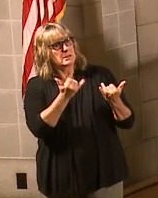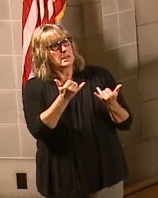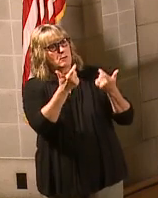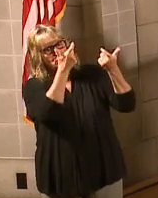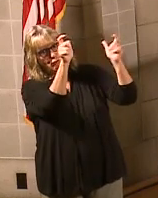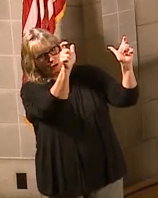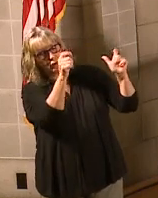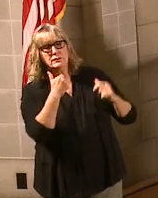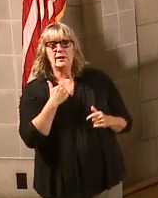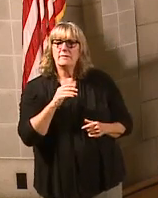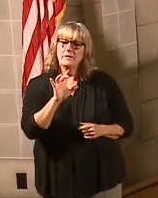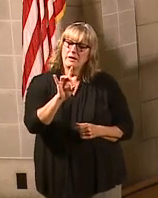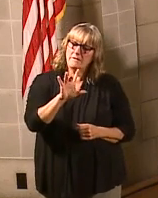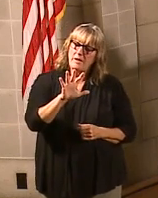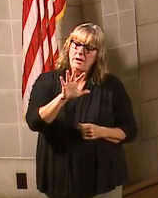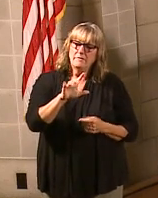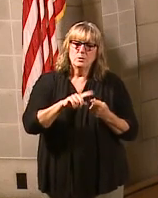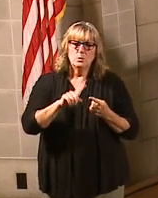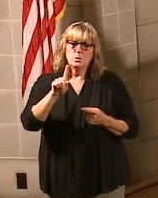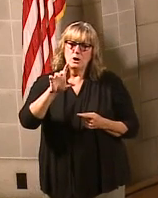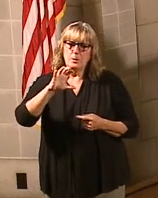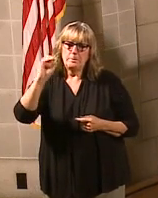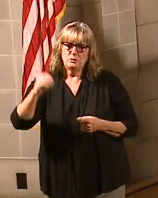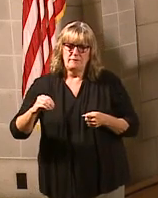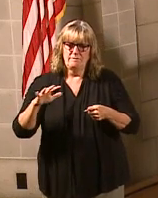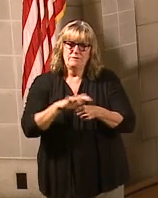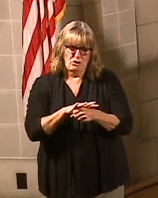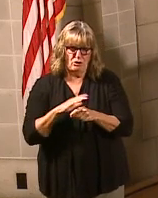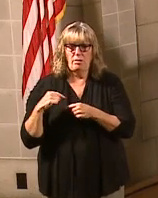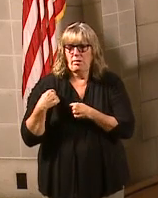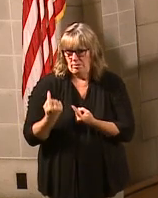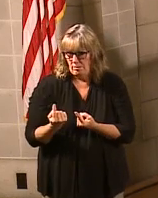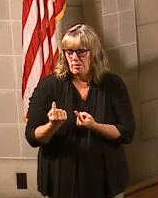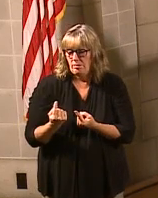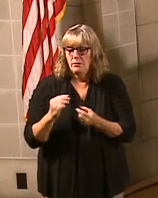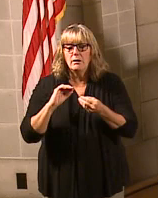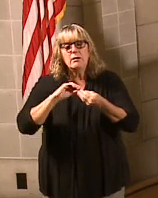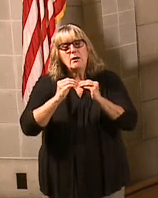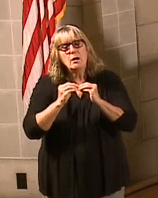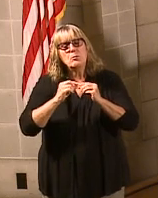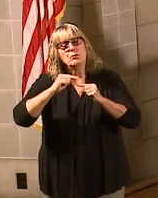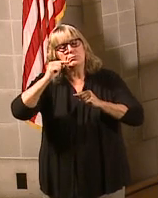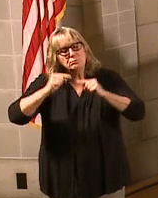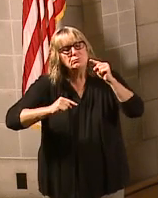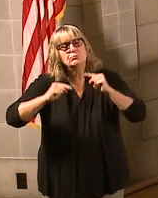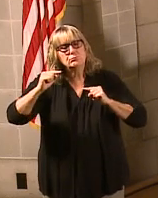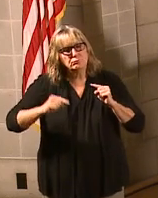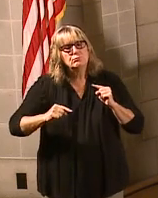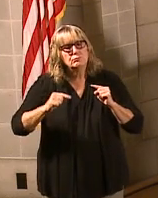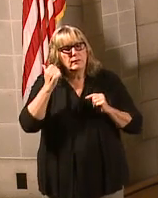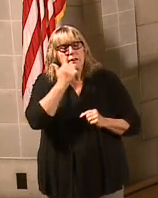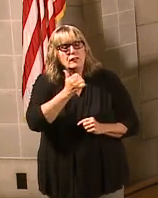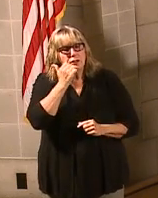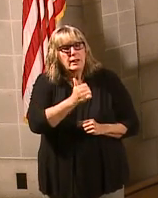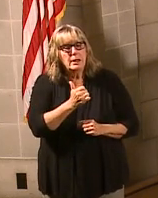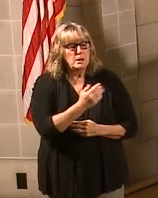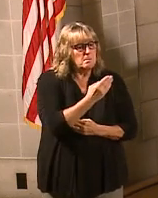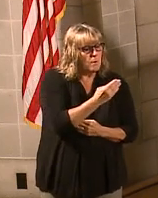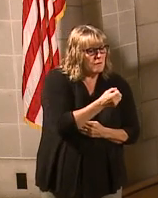CARDIOLOGY, PULMONOLOGY AND NEPHROLOGY TO NAME A FEW. OUR LARGER HOSPITALS ARE SITTING